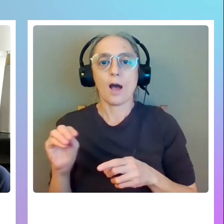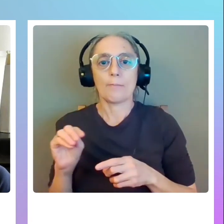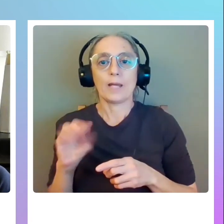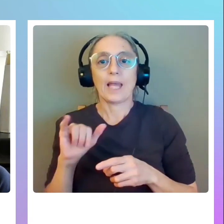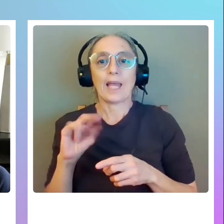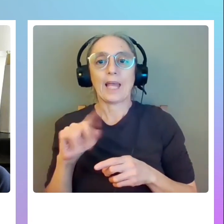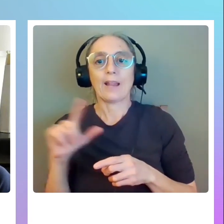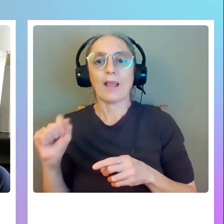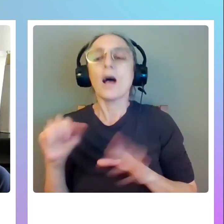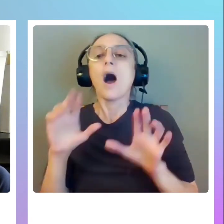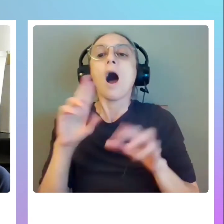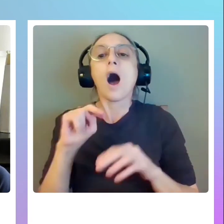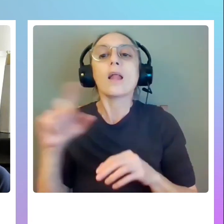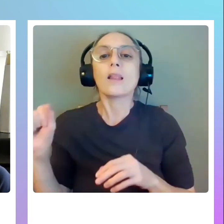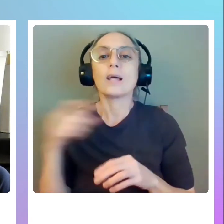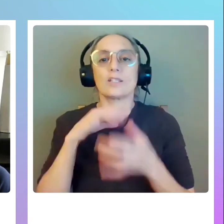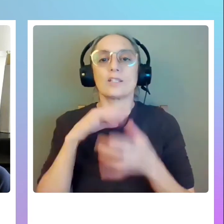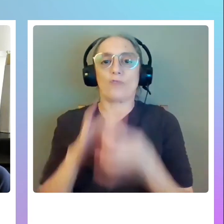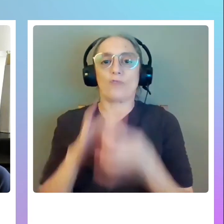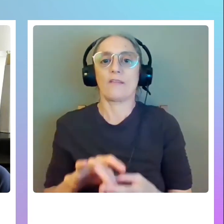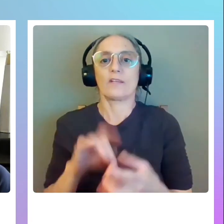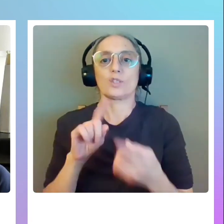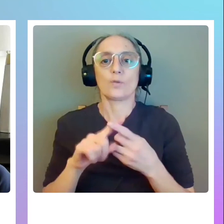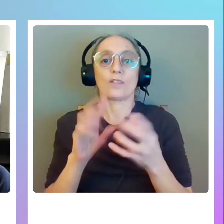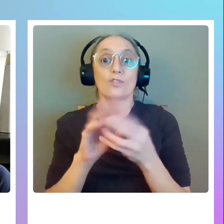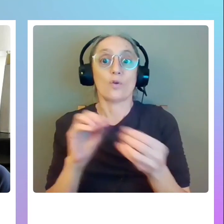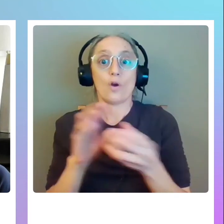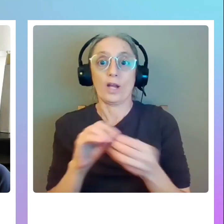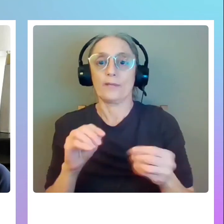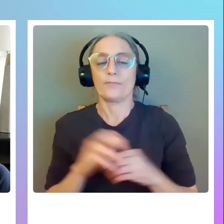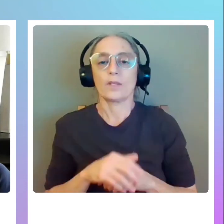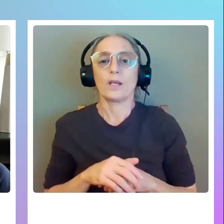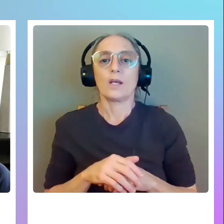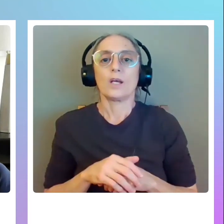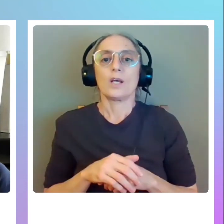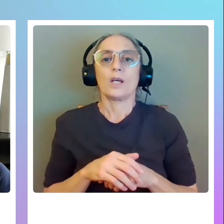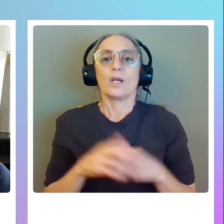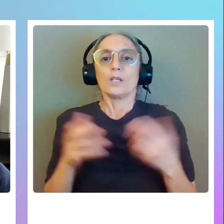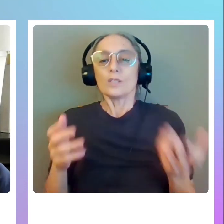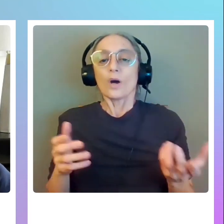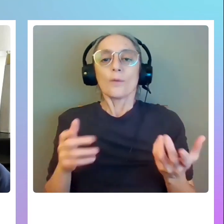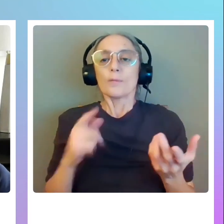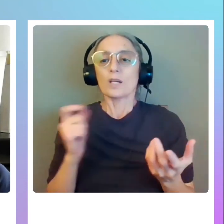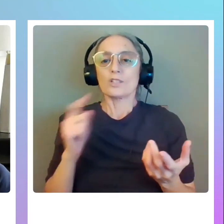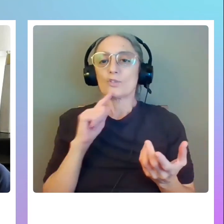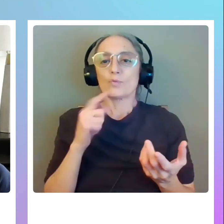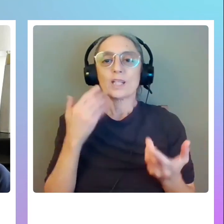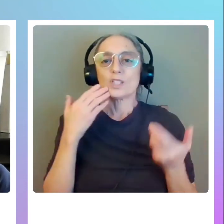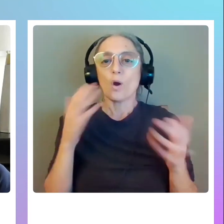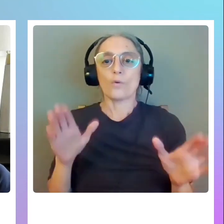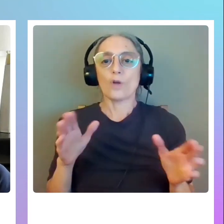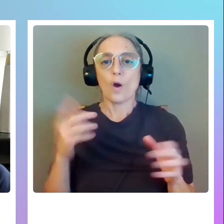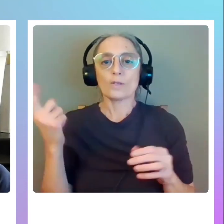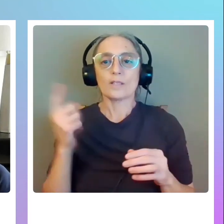unless it's relevant to the story. So because you really don't know someone's preferences